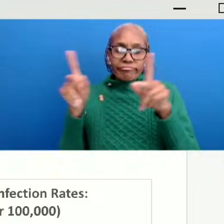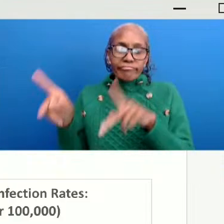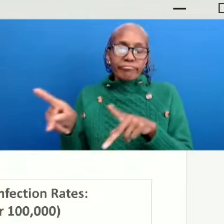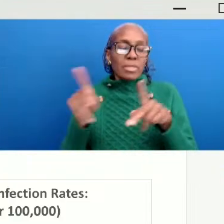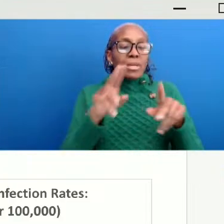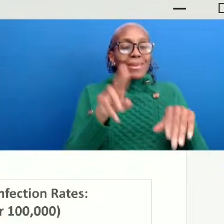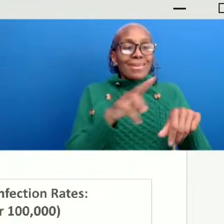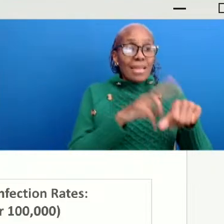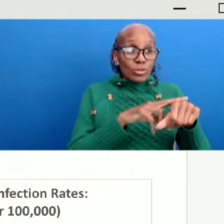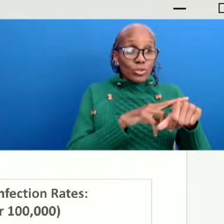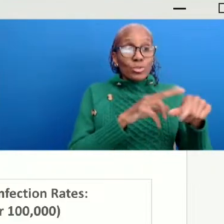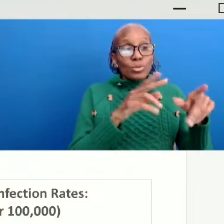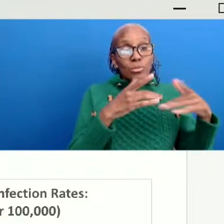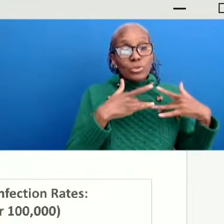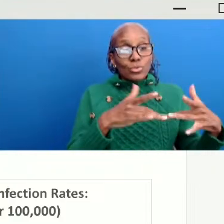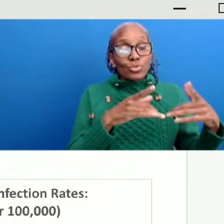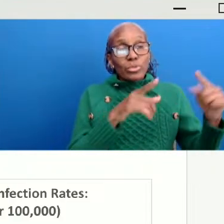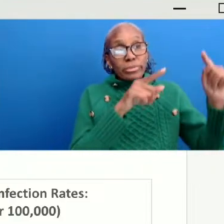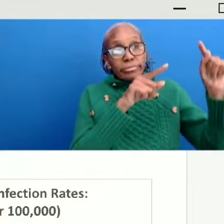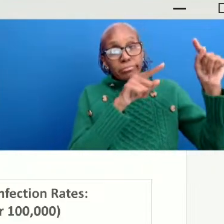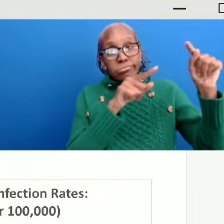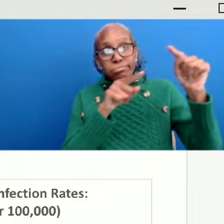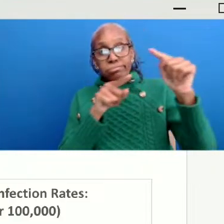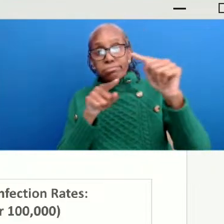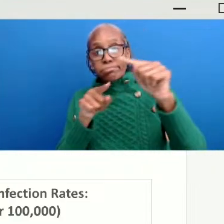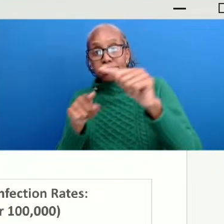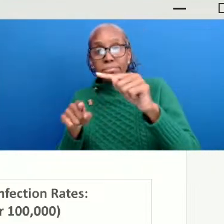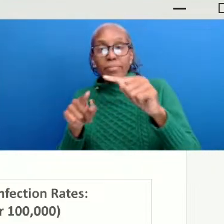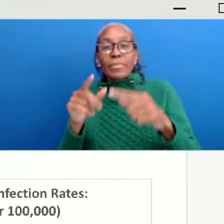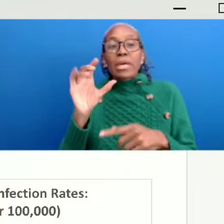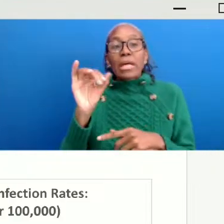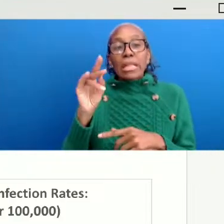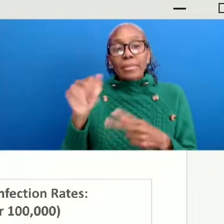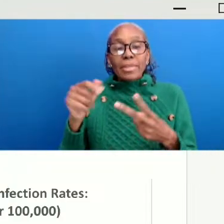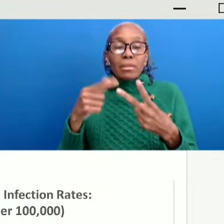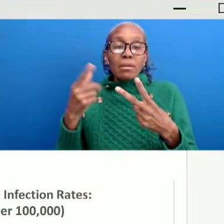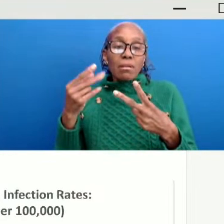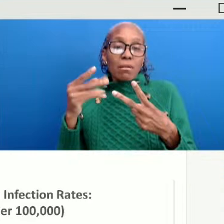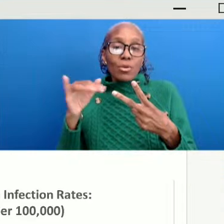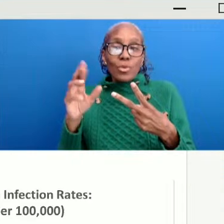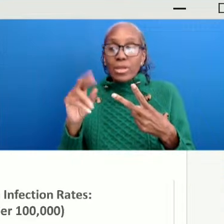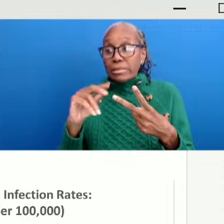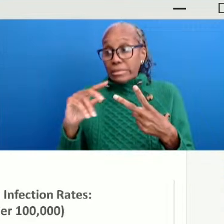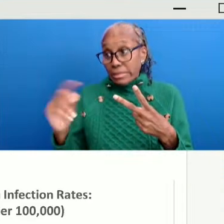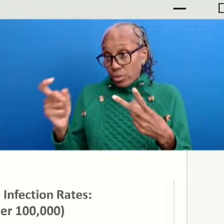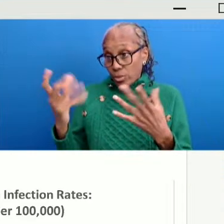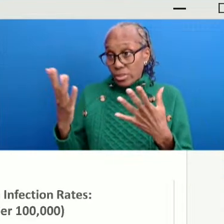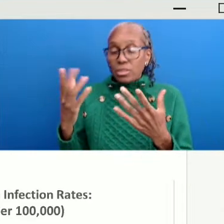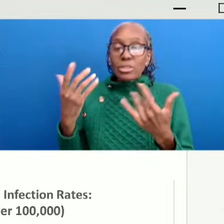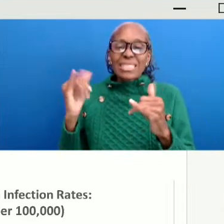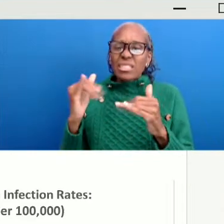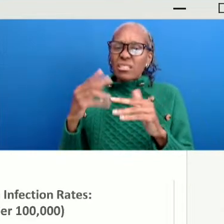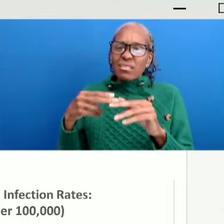WE ARE SEEING SOME IMPROVEMENTS AGAIN AS SIMILAR TO NATIONAL TRENDS WHERE THESE NUMBERS ARE STARTING TO COME DOWN AND THE